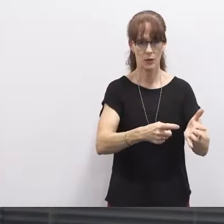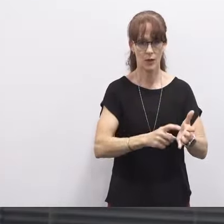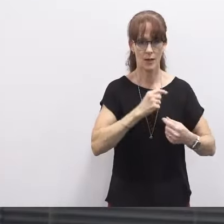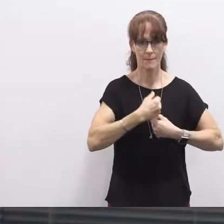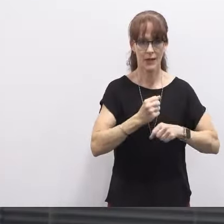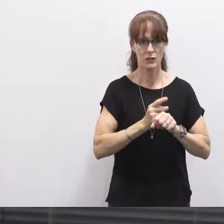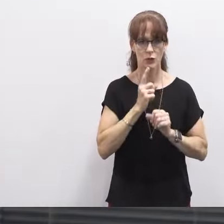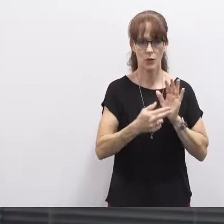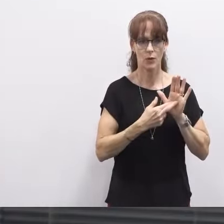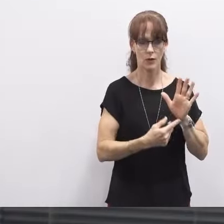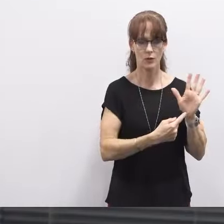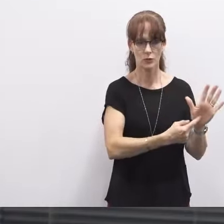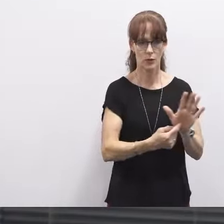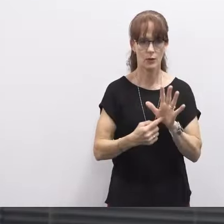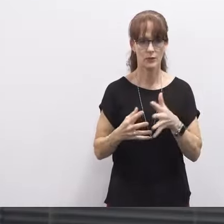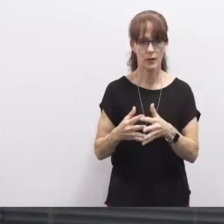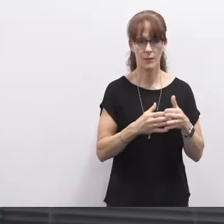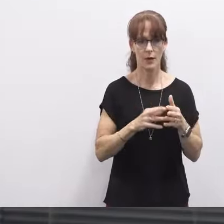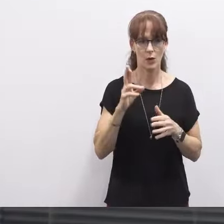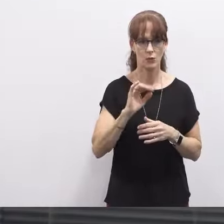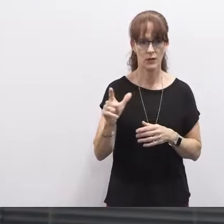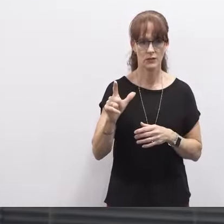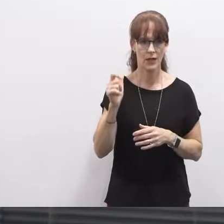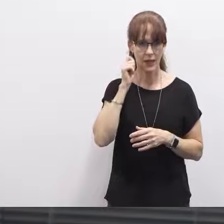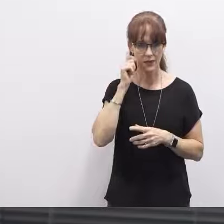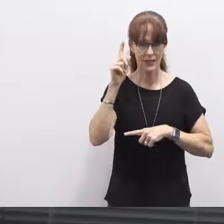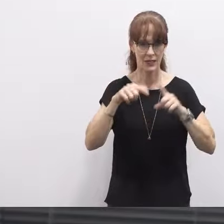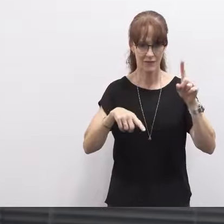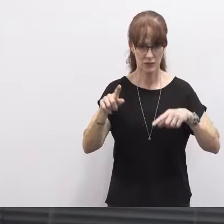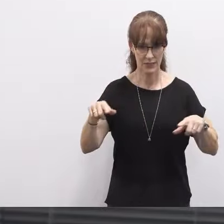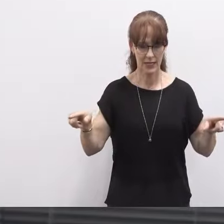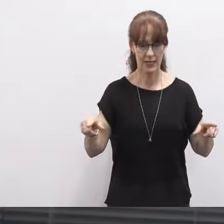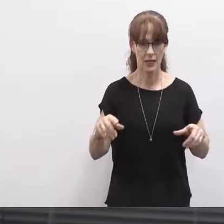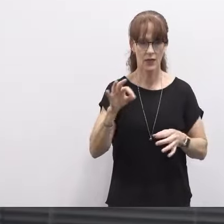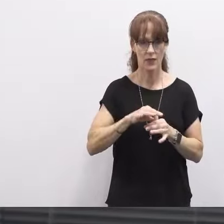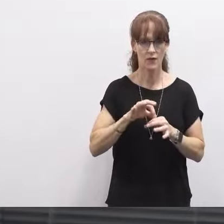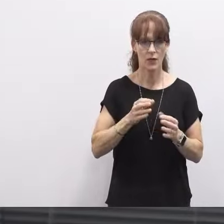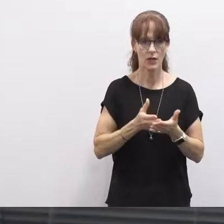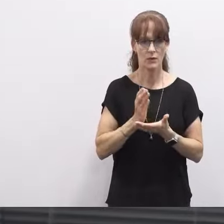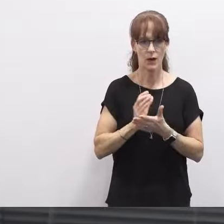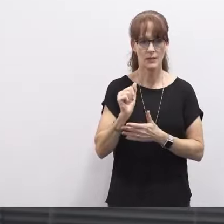reflect America's racial and ethnic diversity. The Voting Rights Act applies to redistricting,